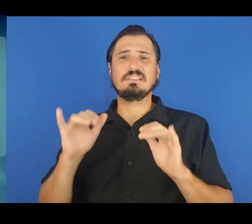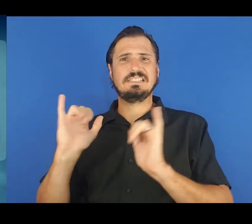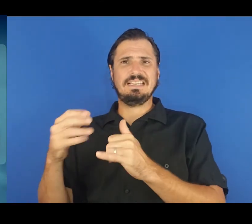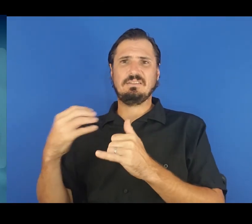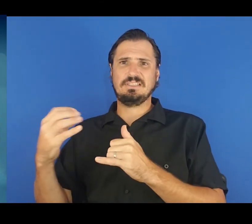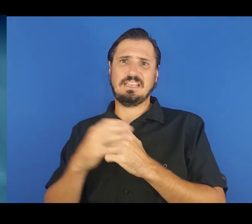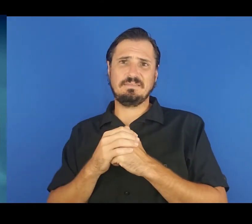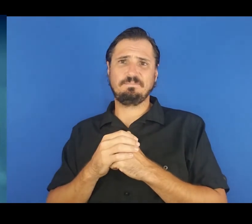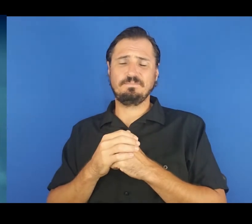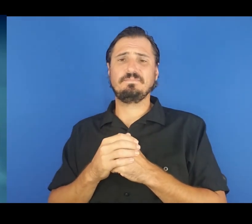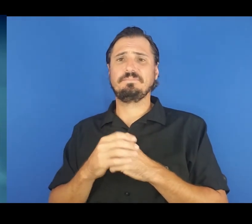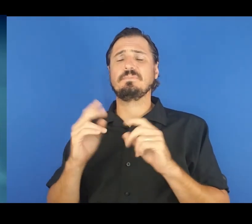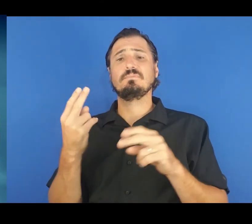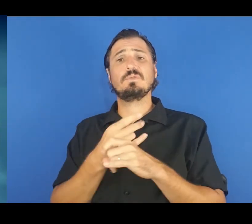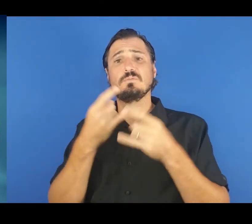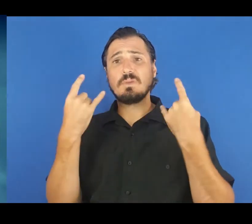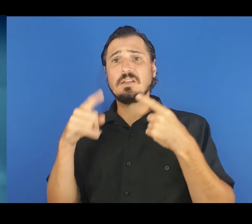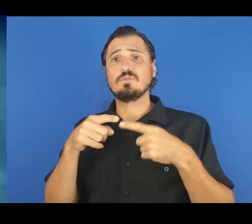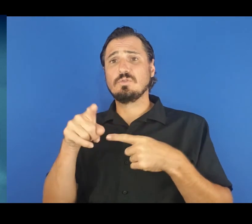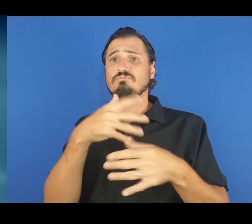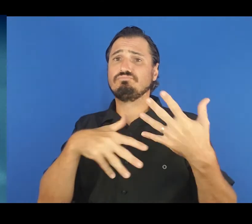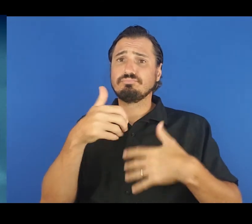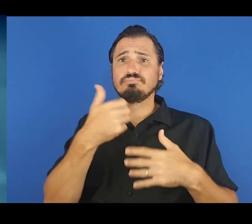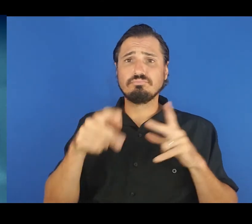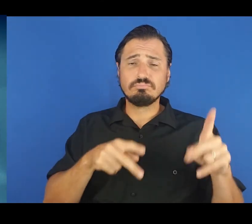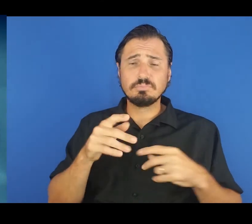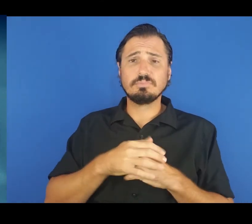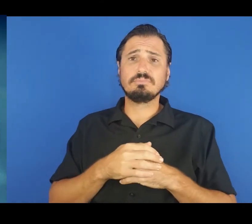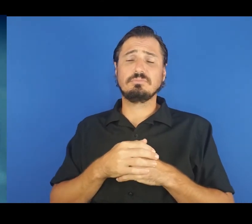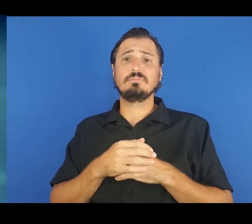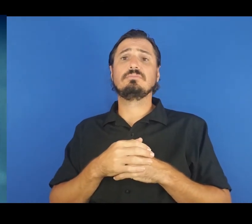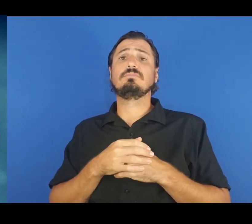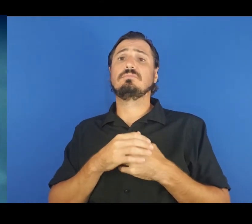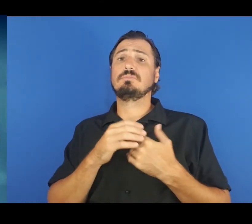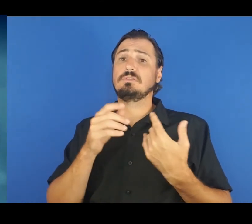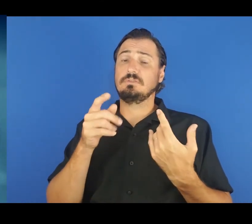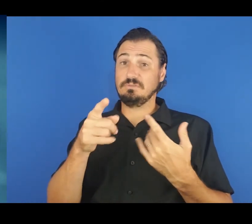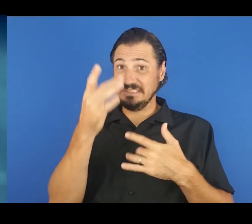DO wear a mask when around others. DO stay home when you are sick.